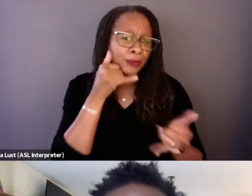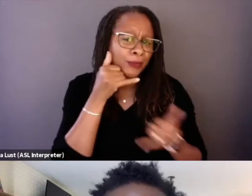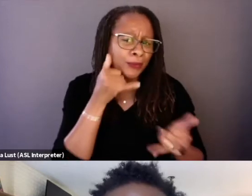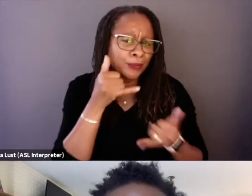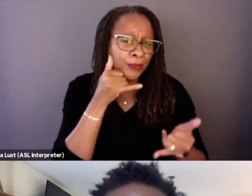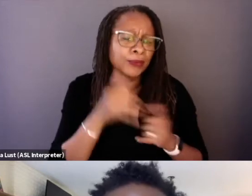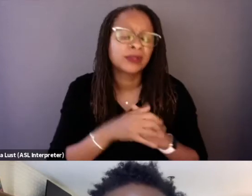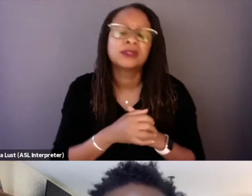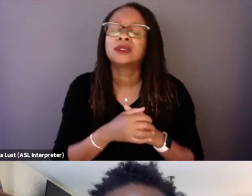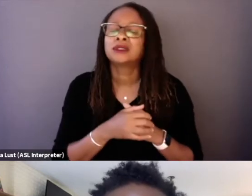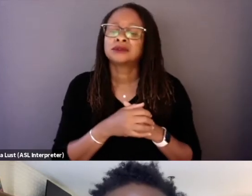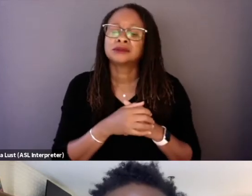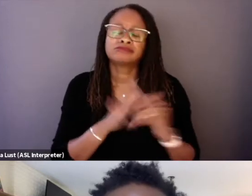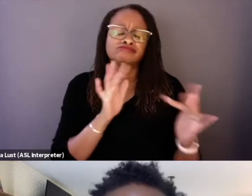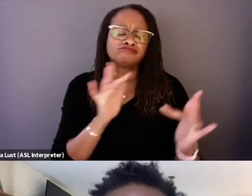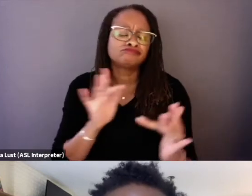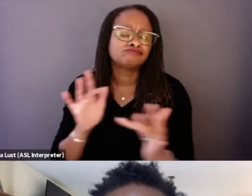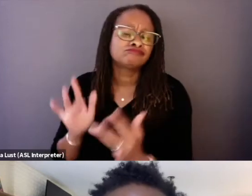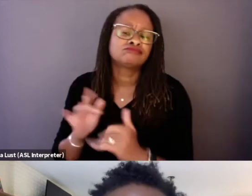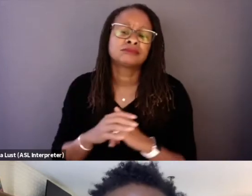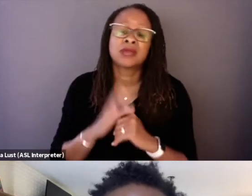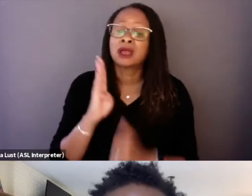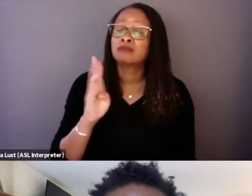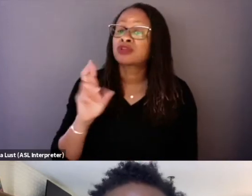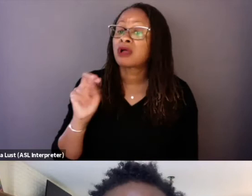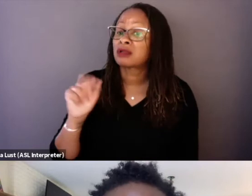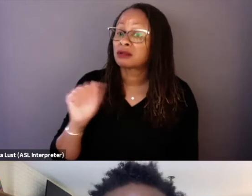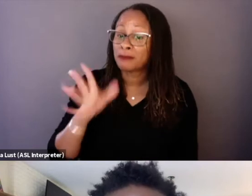We reached out to Breonna's mom, Tamika,